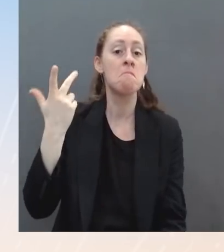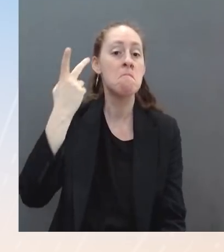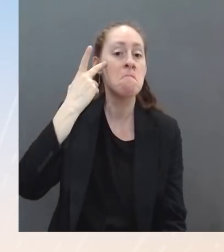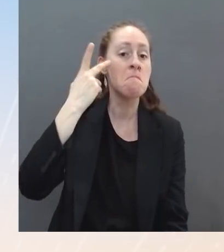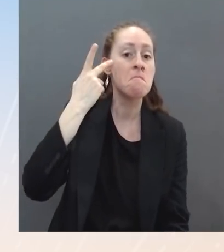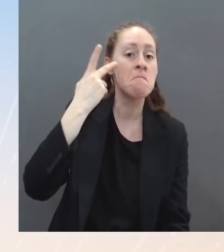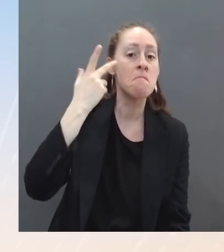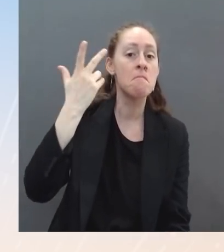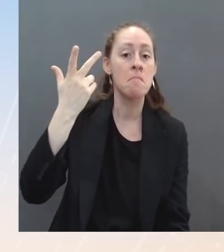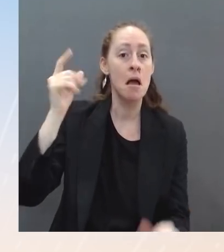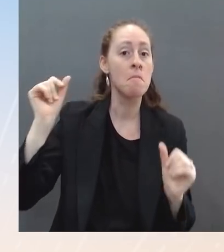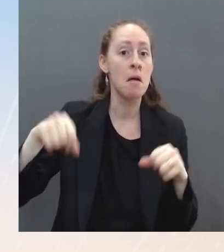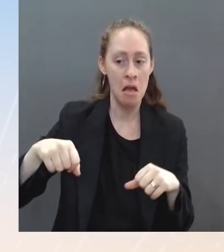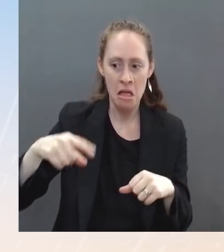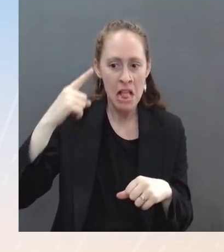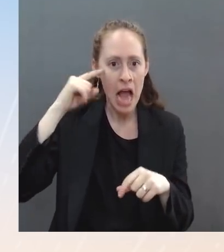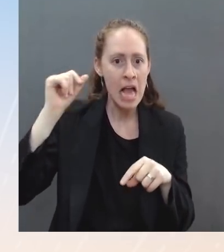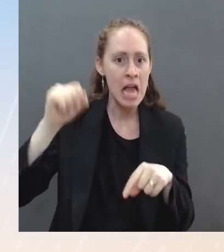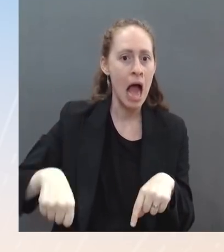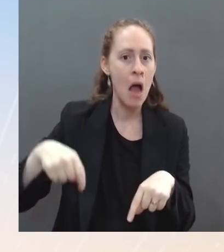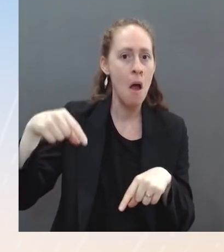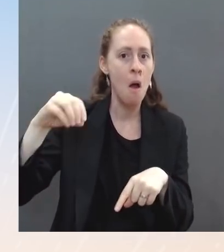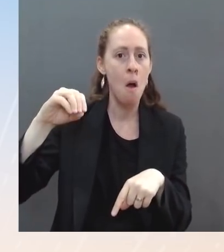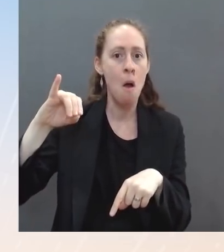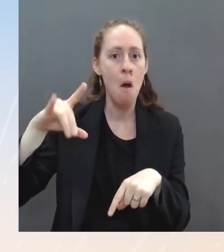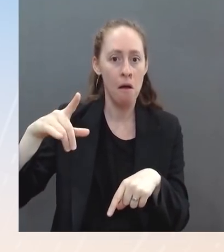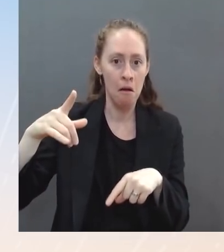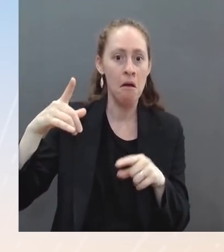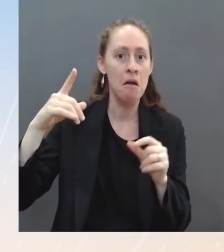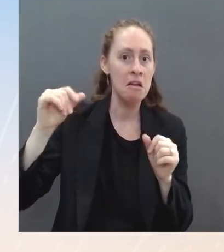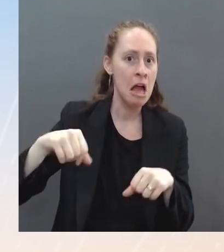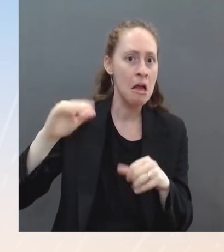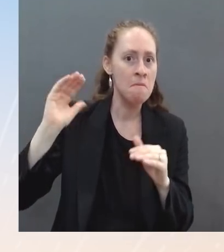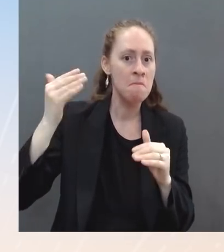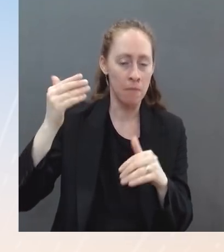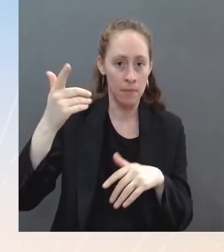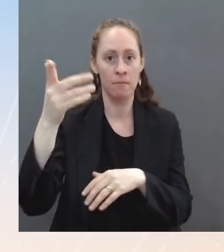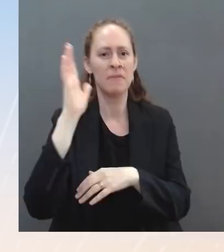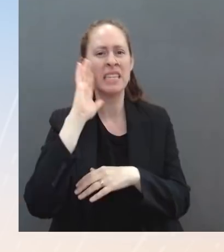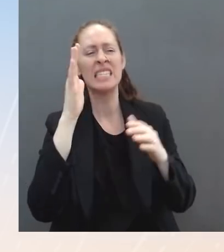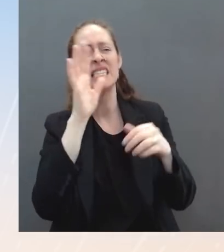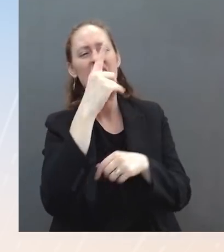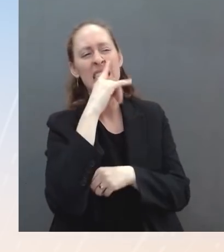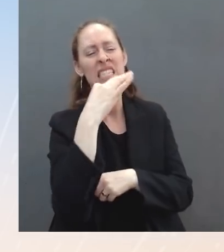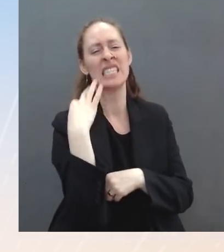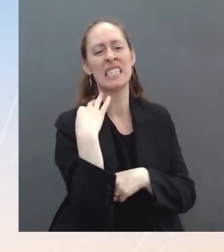And so, the way that this policy would operate would be to say: Going forward, in those areas where you are holding leased